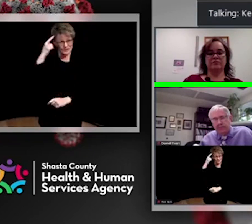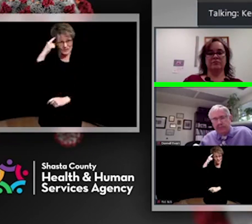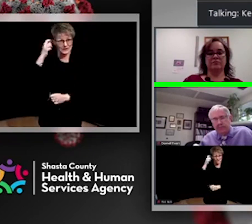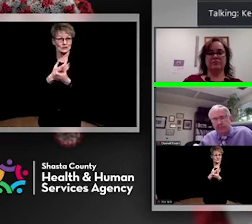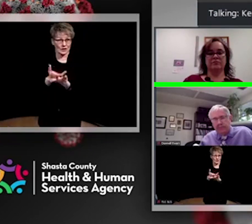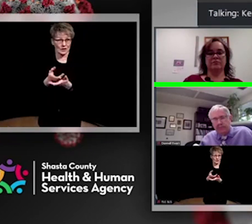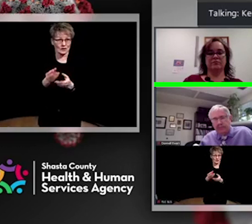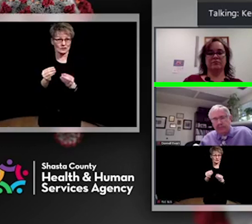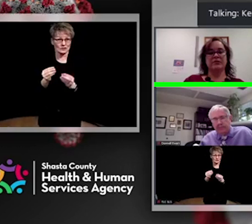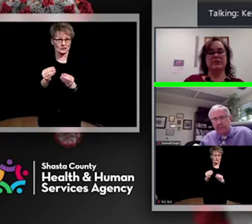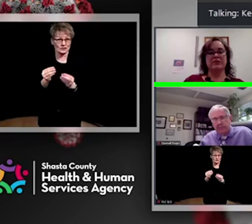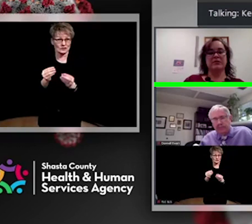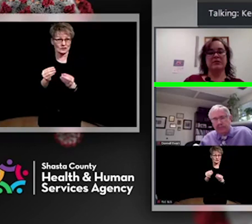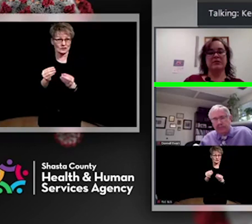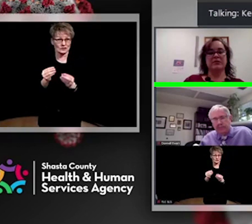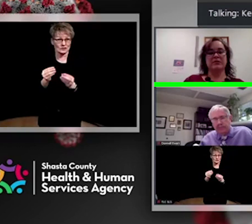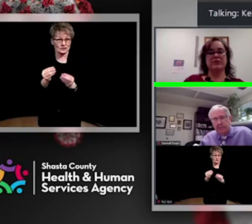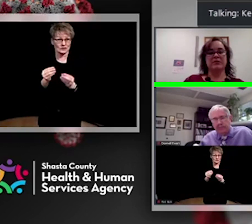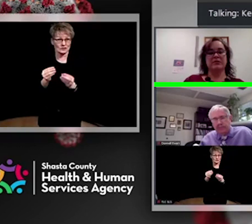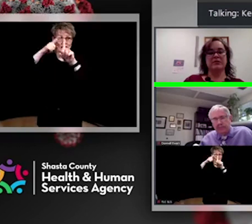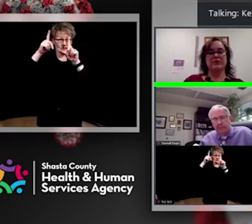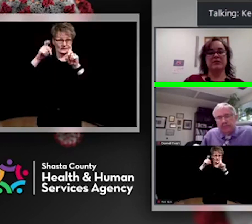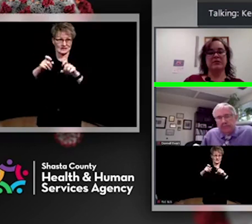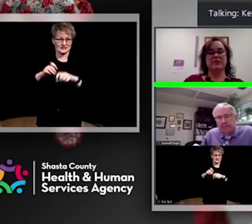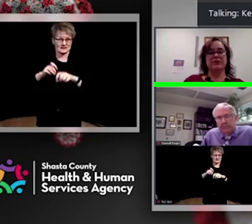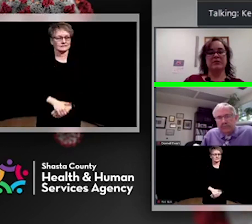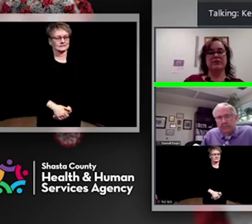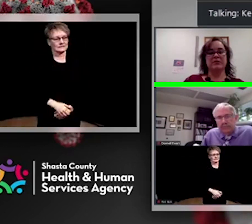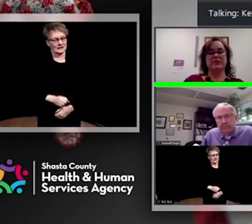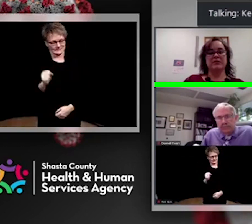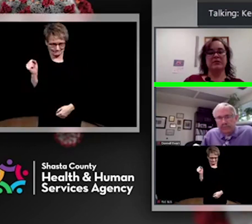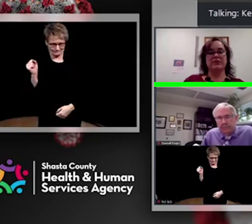That's why we have tried to be proactive and create some guidance for how people can